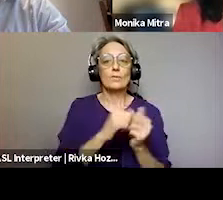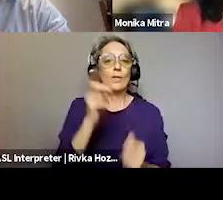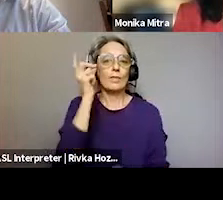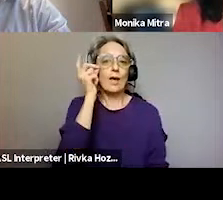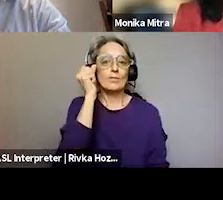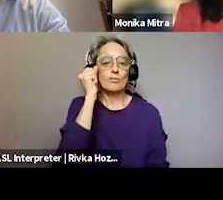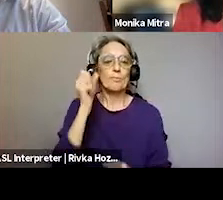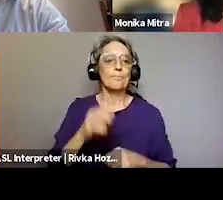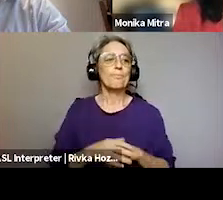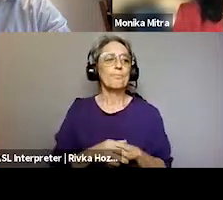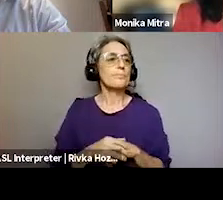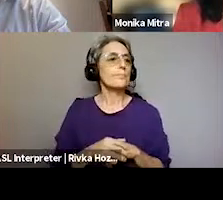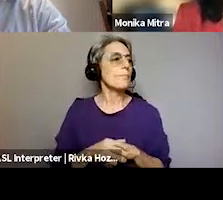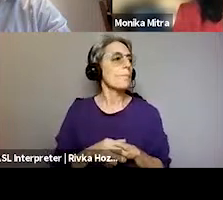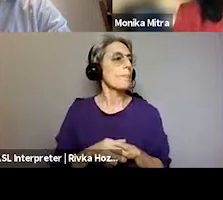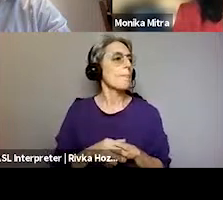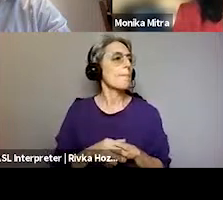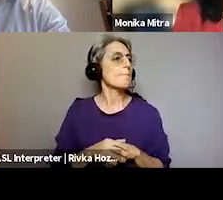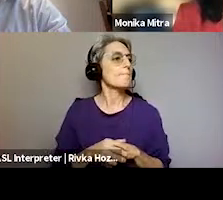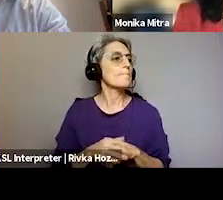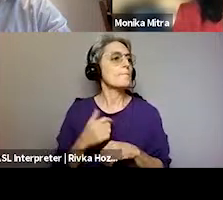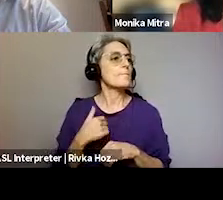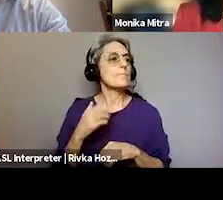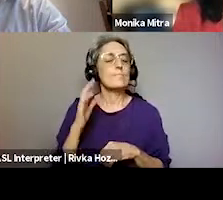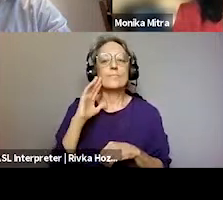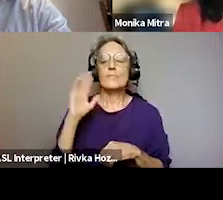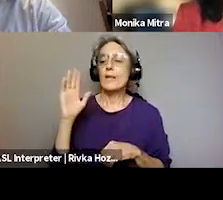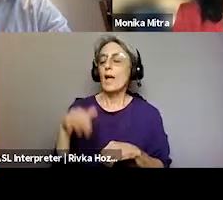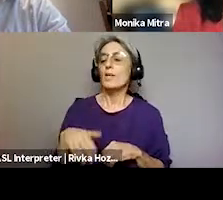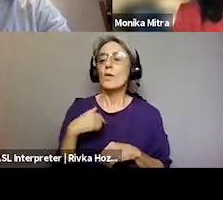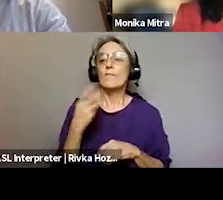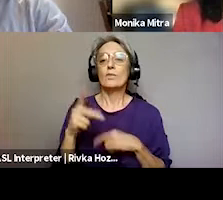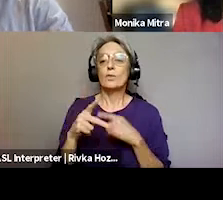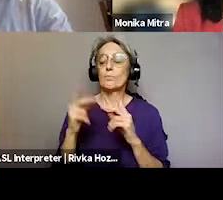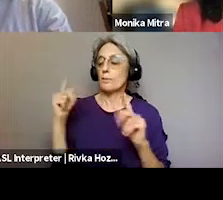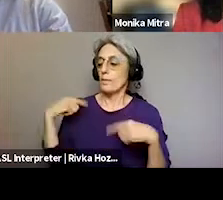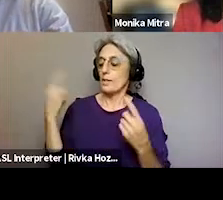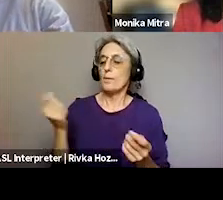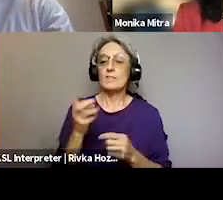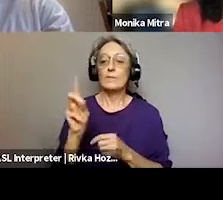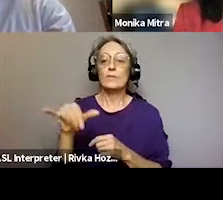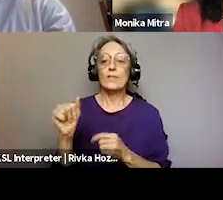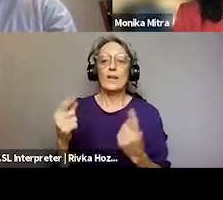I know we had a couple of people over the past couple of days asking about information regarding